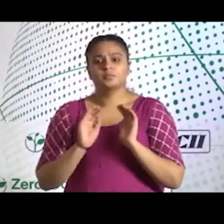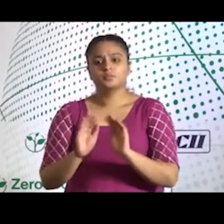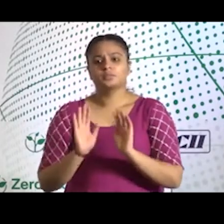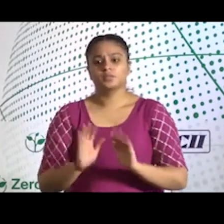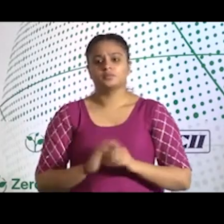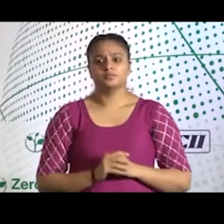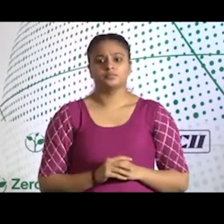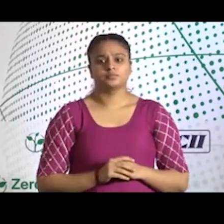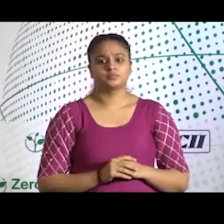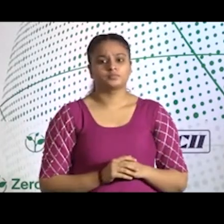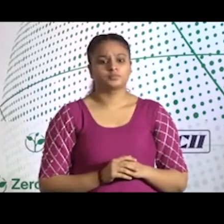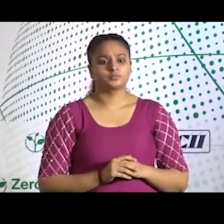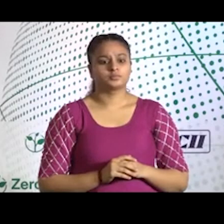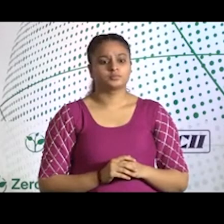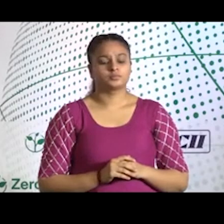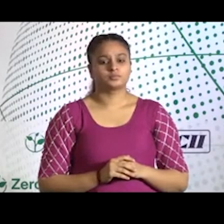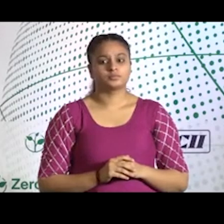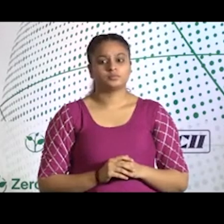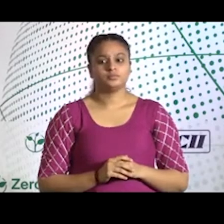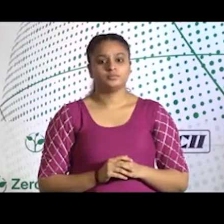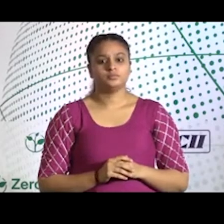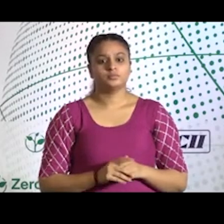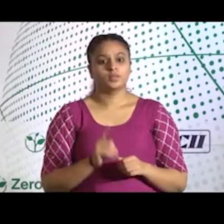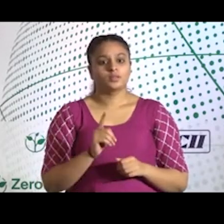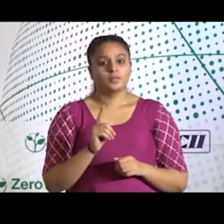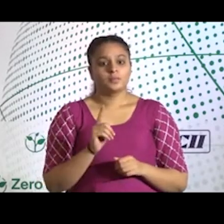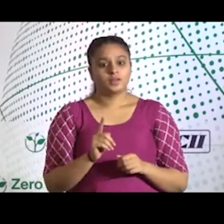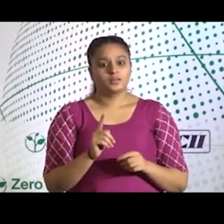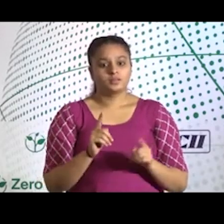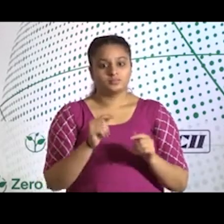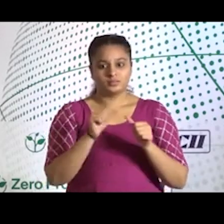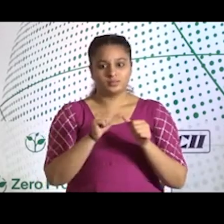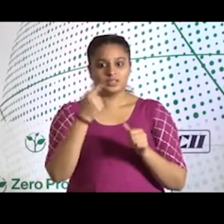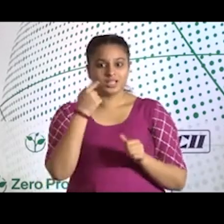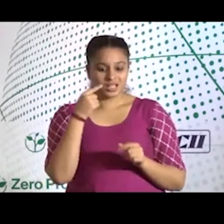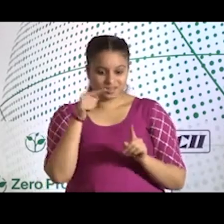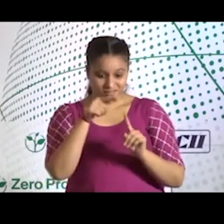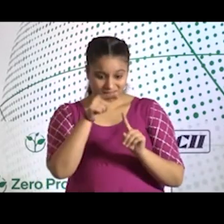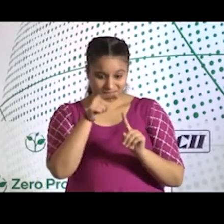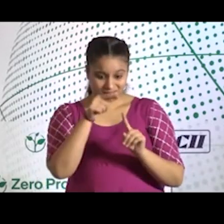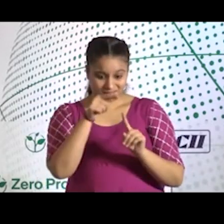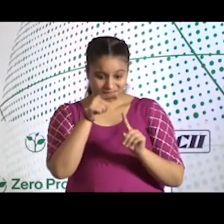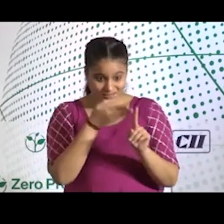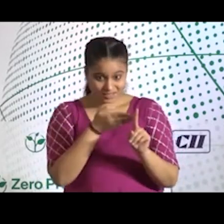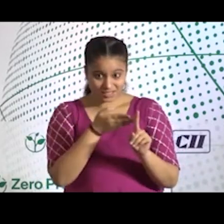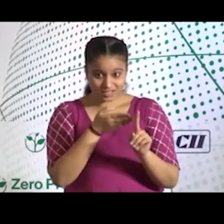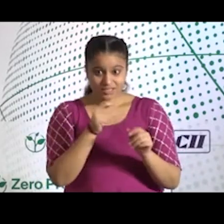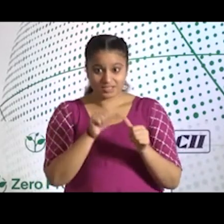Actually, there's a direction that this particular, you know, is taking, which I'm super excited from the perspective